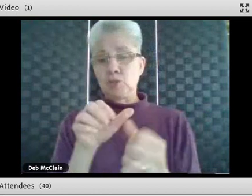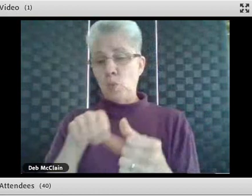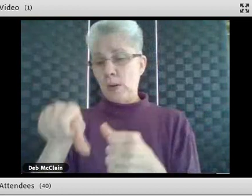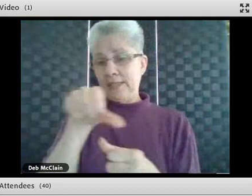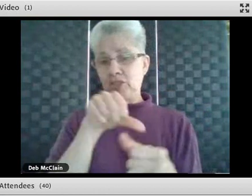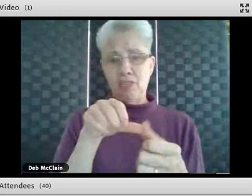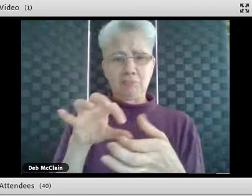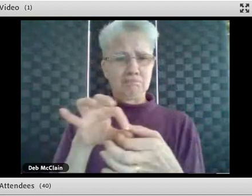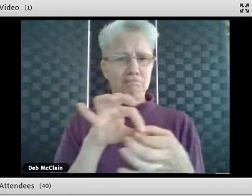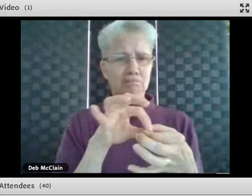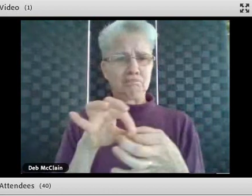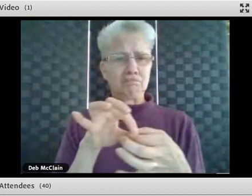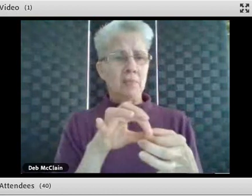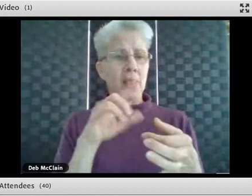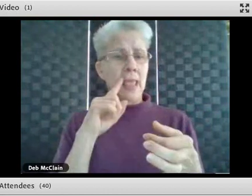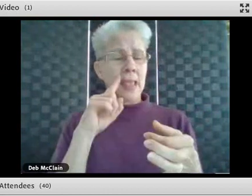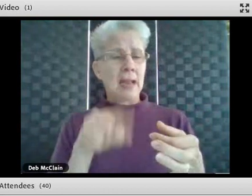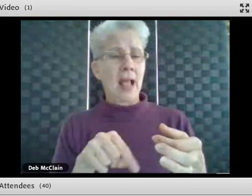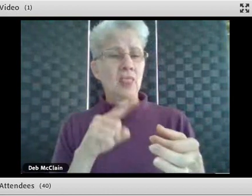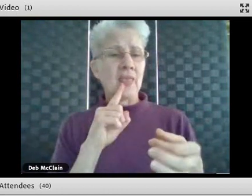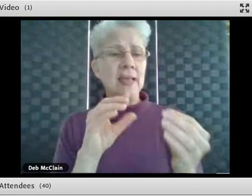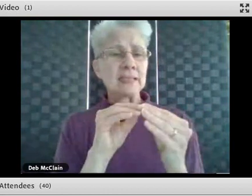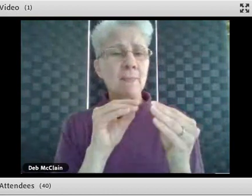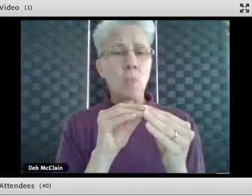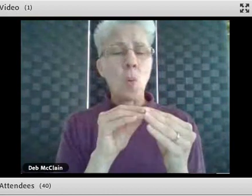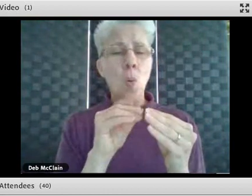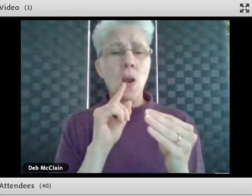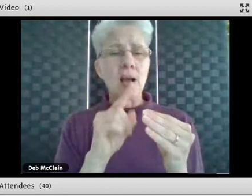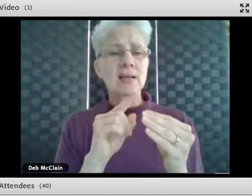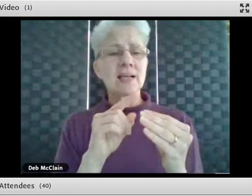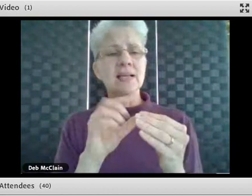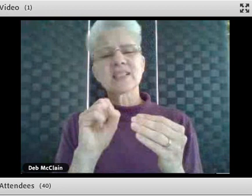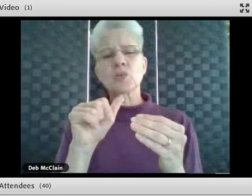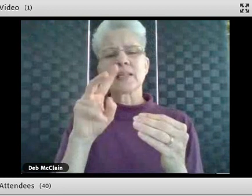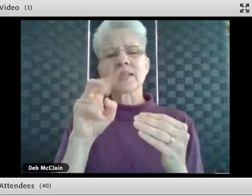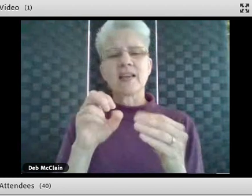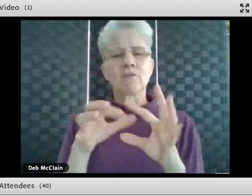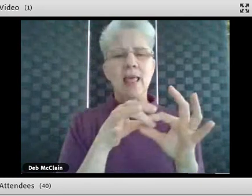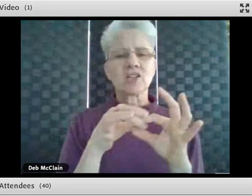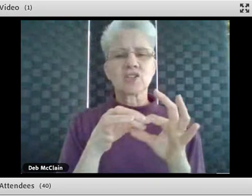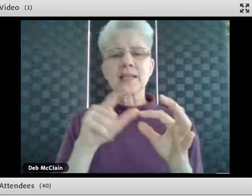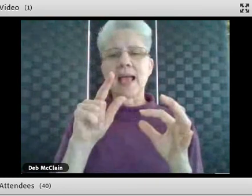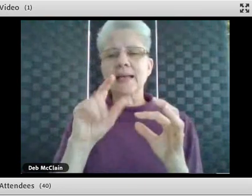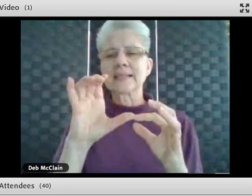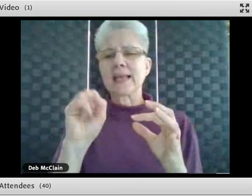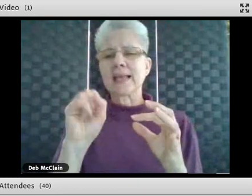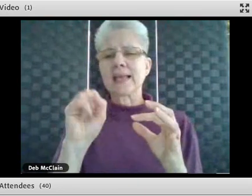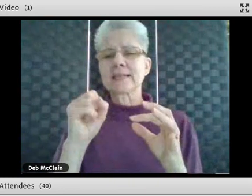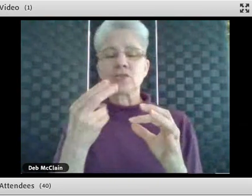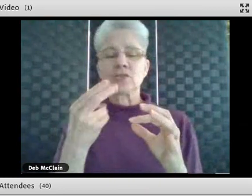I think this needs more associative relationships, including LCSH, but it's not my list, so...